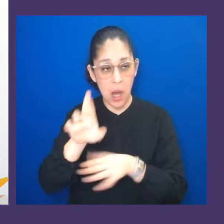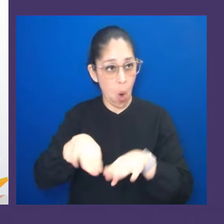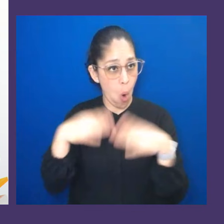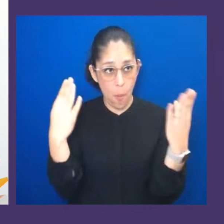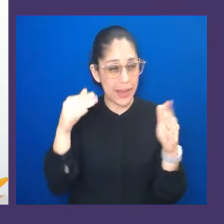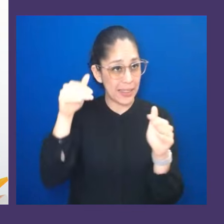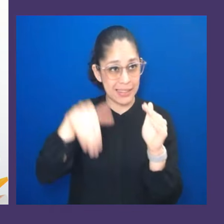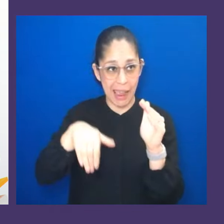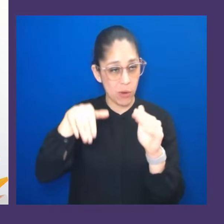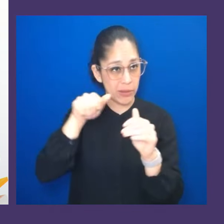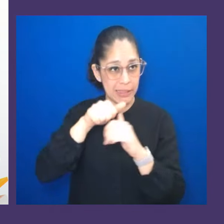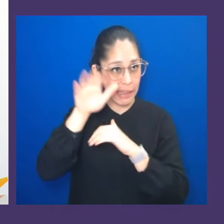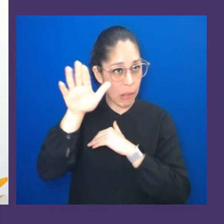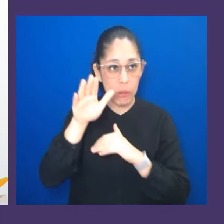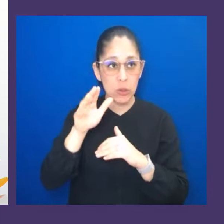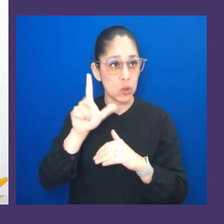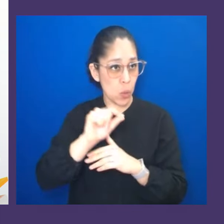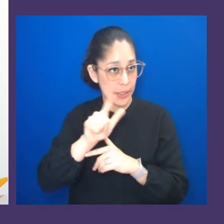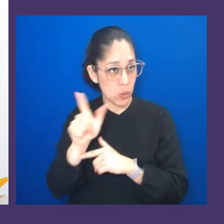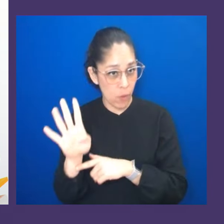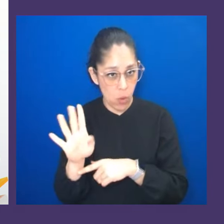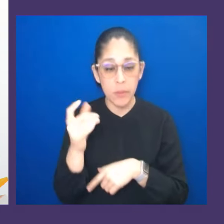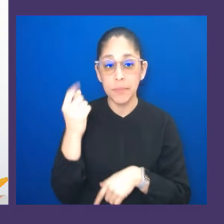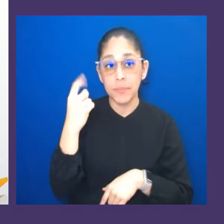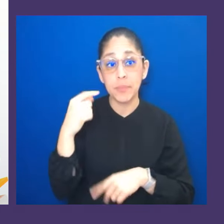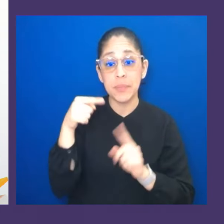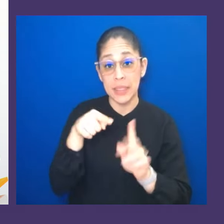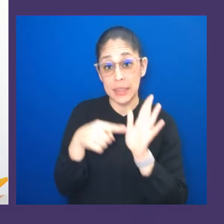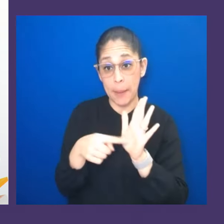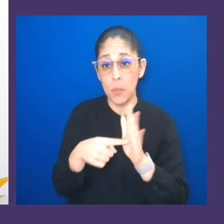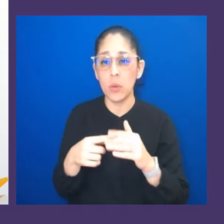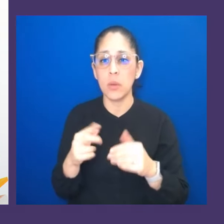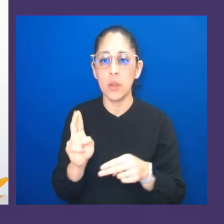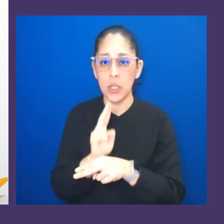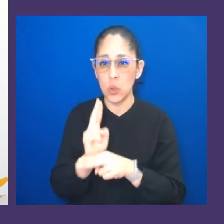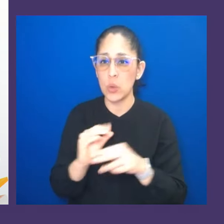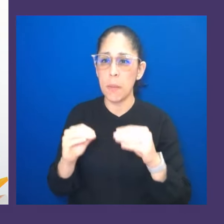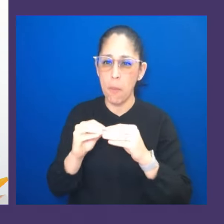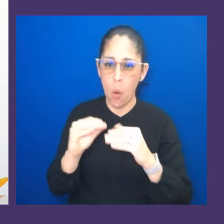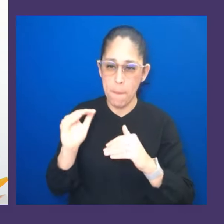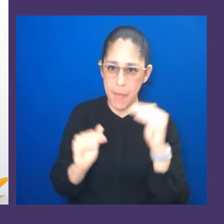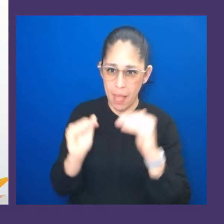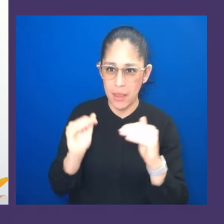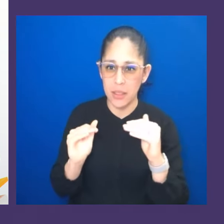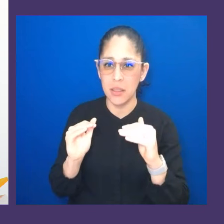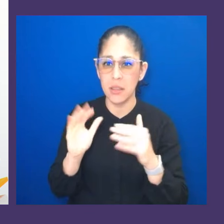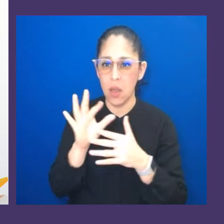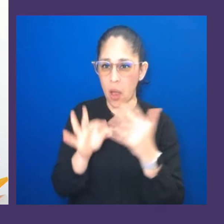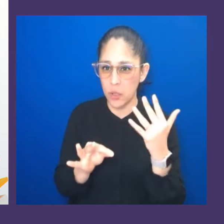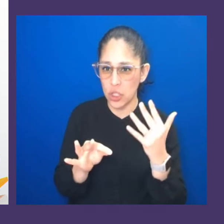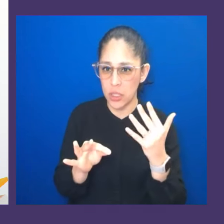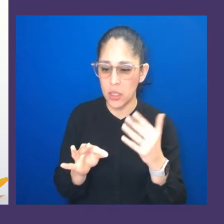For this example I used the more balanced option, because it will give me some